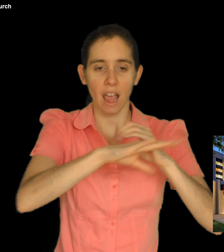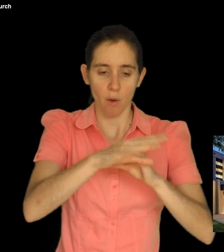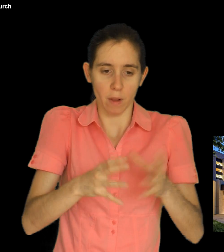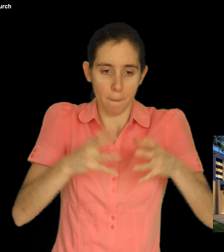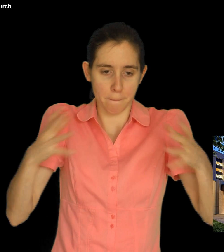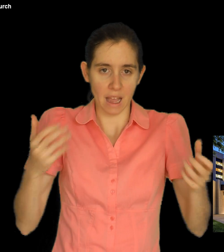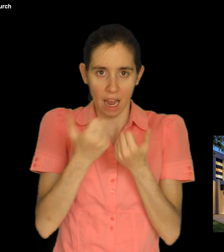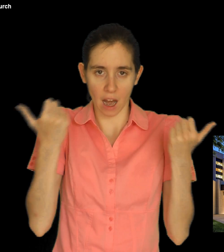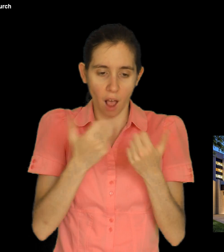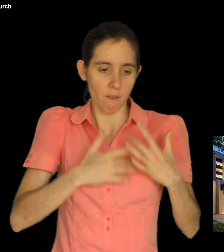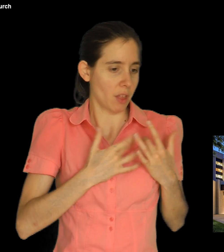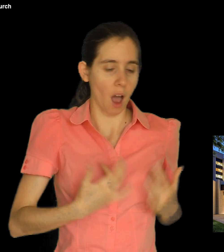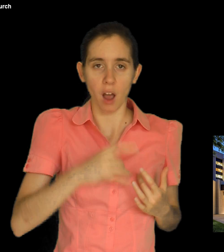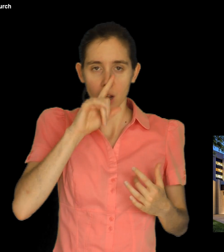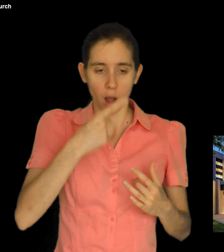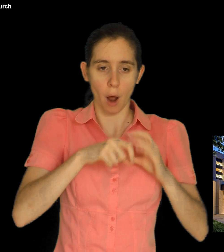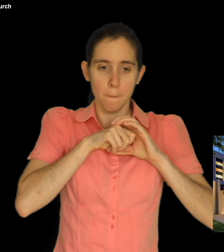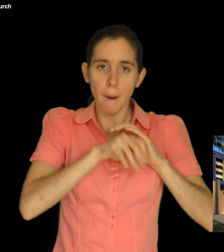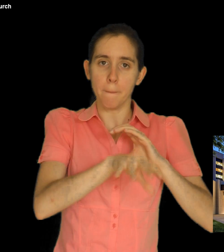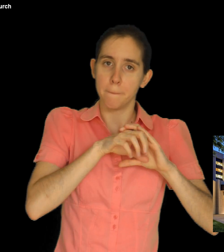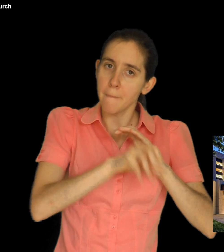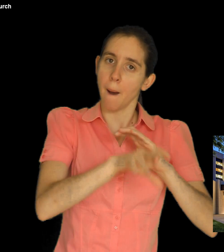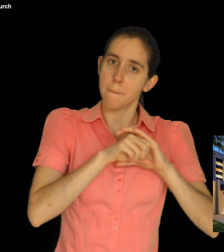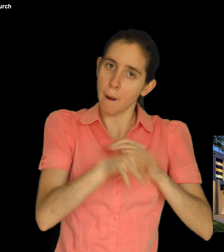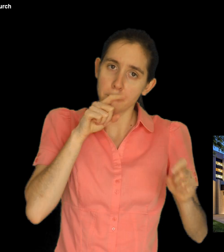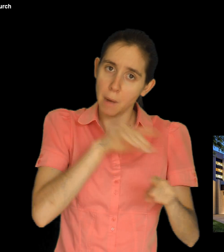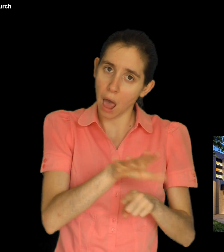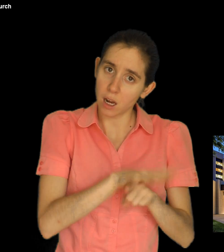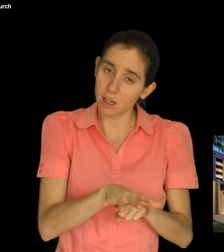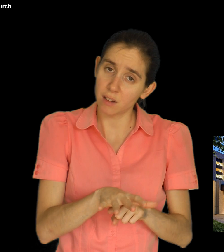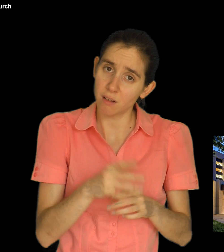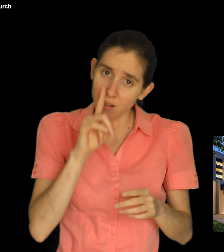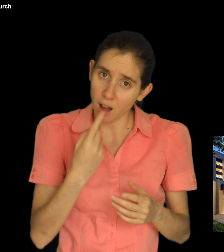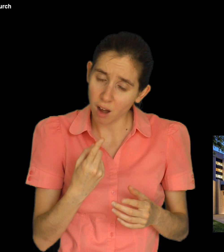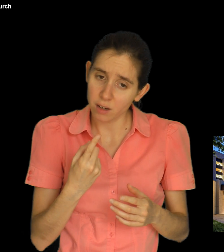longer effectively pump blood, dooming the individual to a life of reduced energy